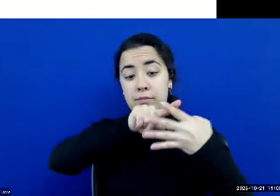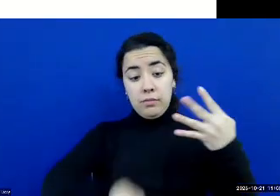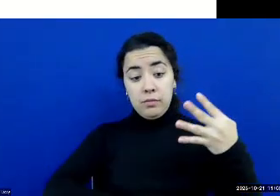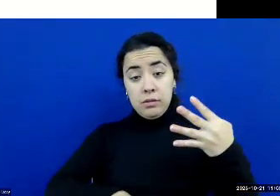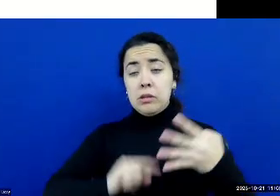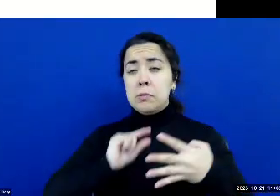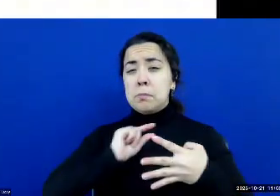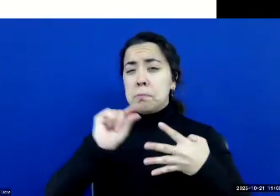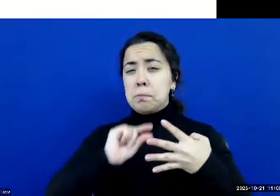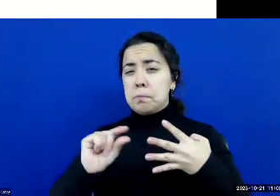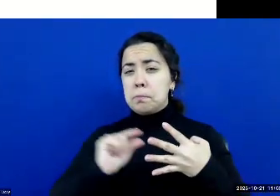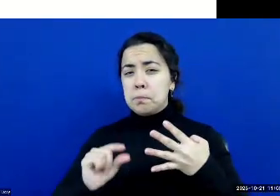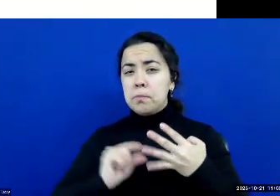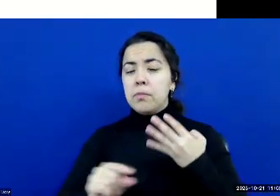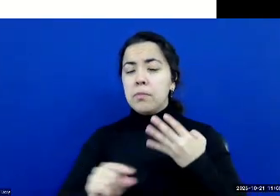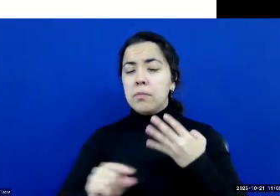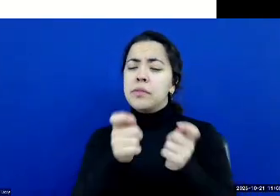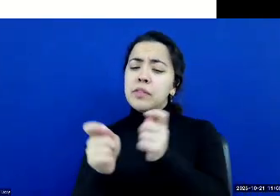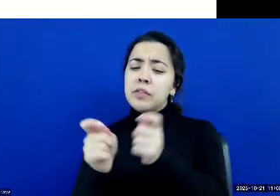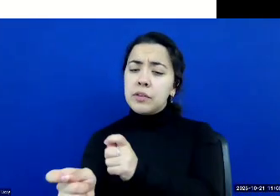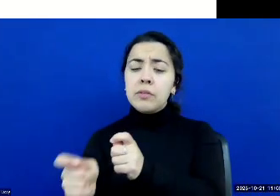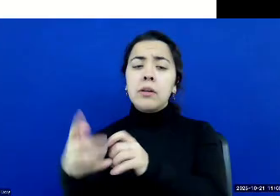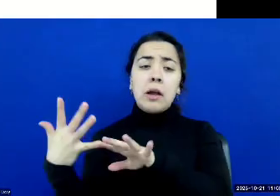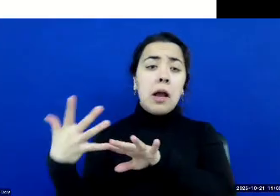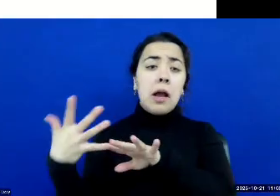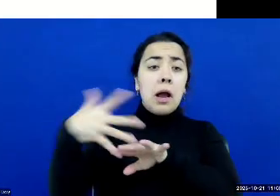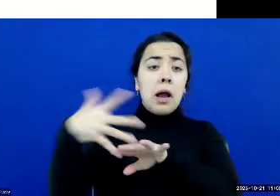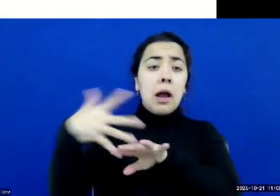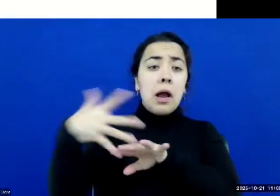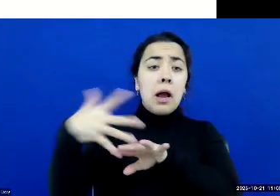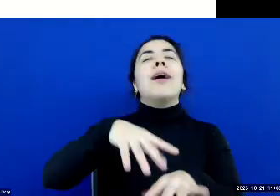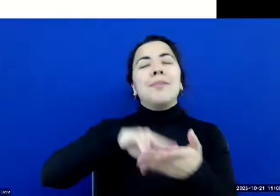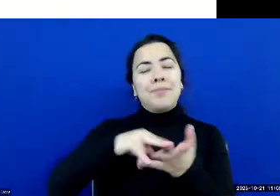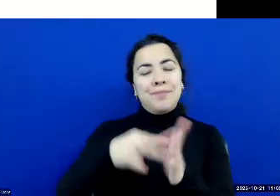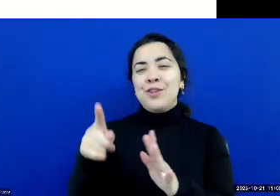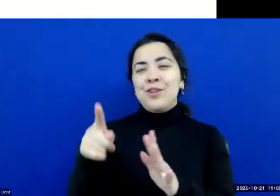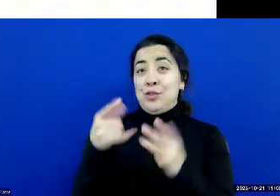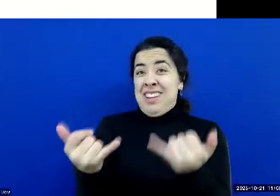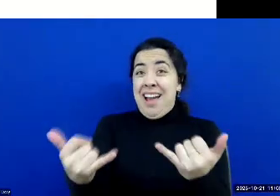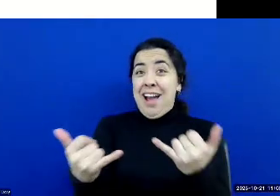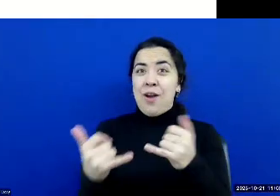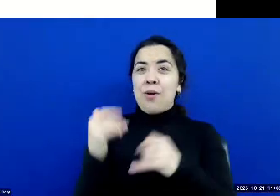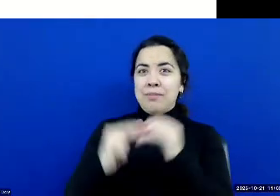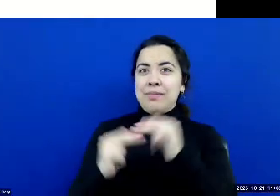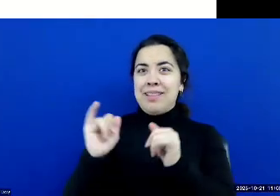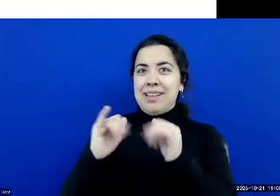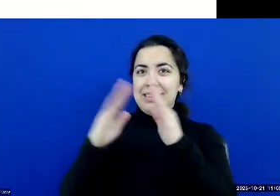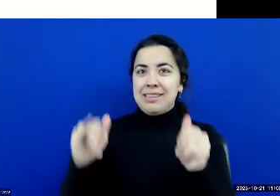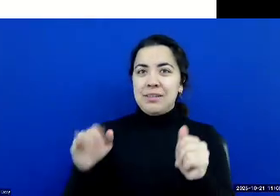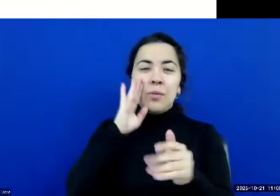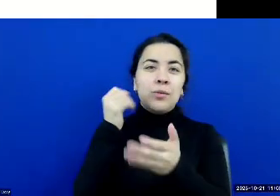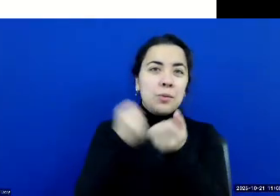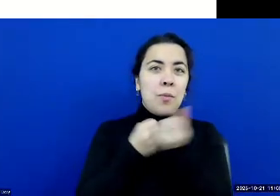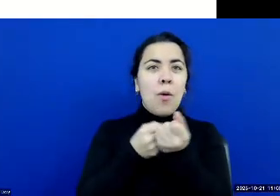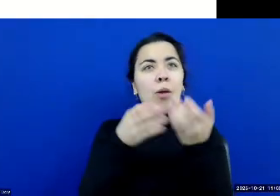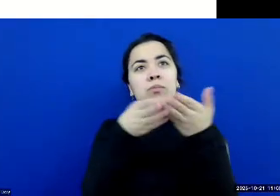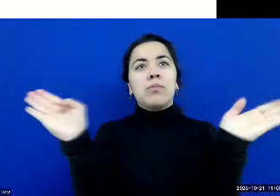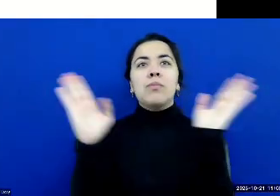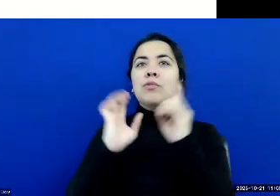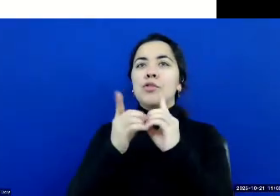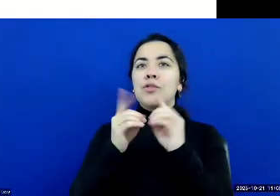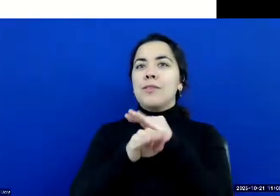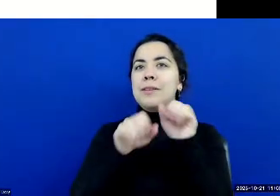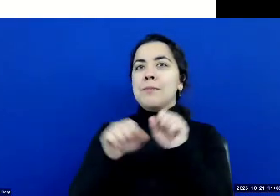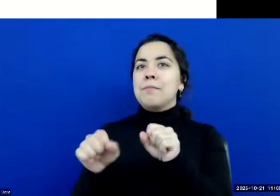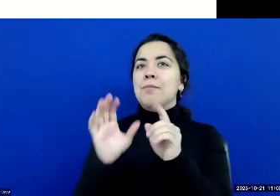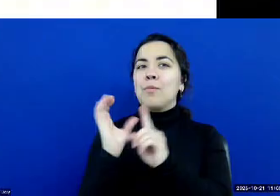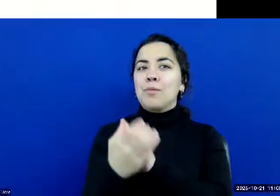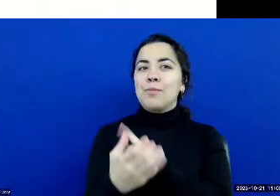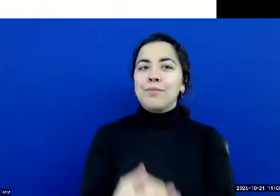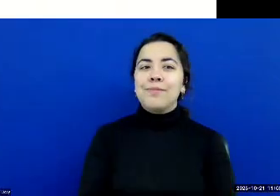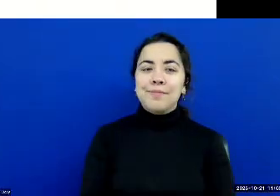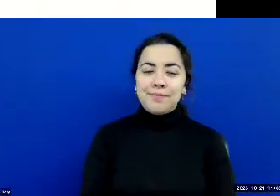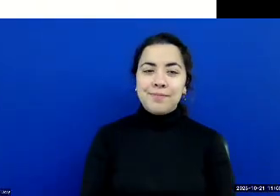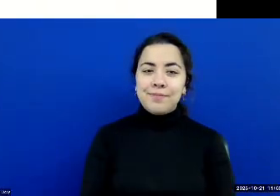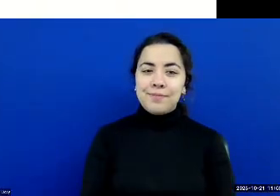Kathleen DeForest: And by implementing small shifts to incorporate these principles, you are starting to build the system that will support the overall digital accessibility culture.